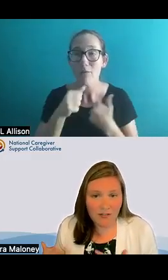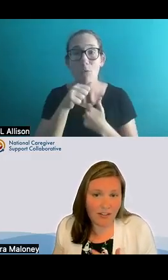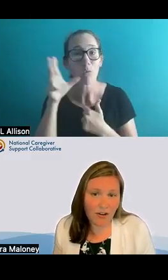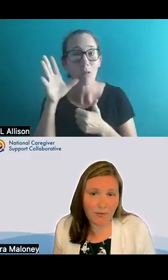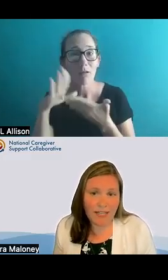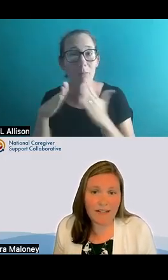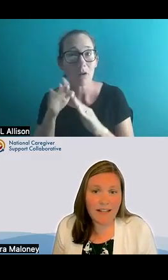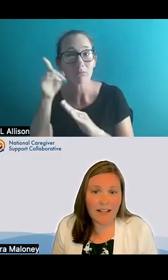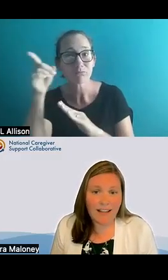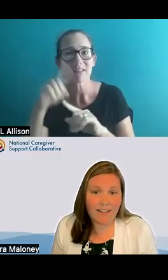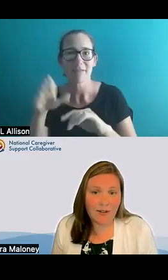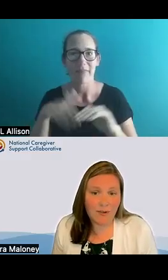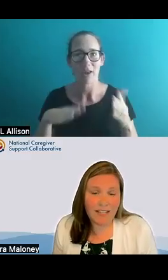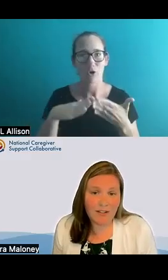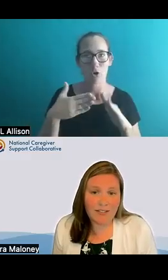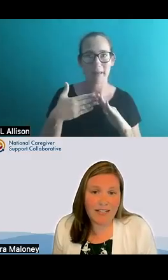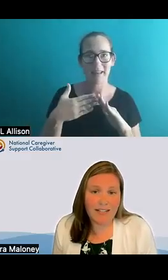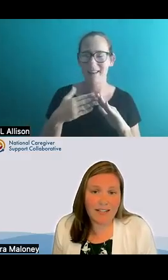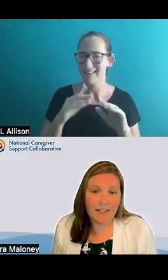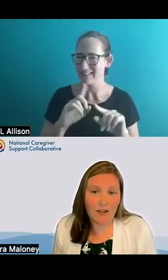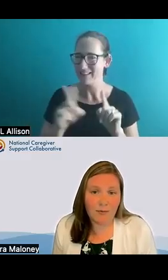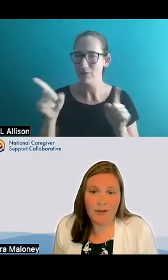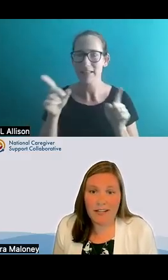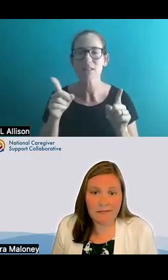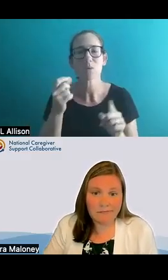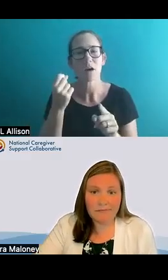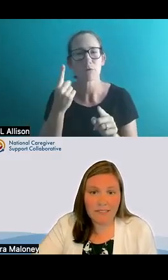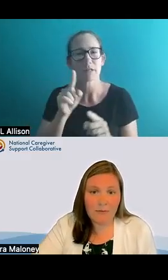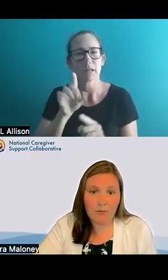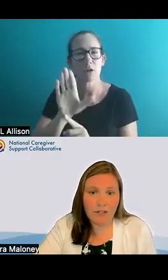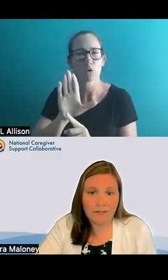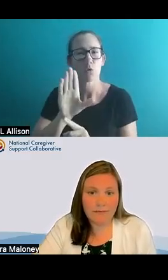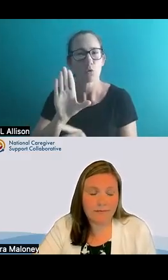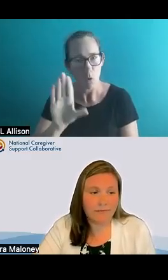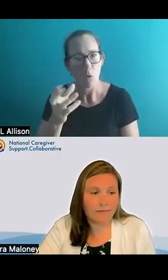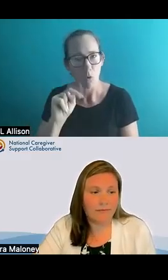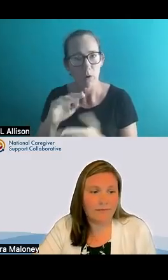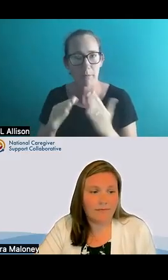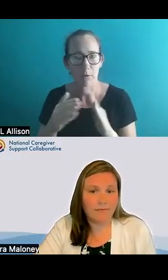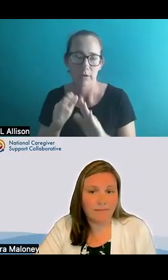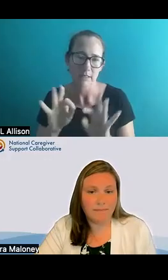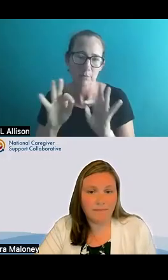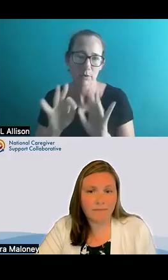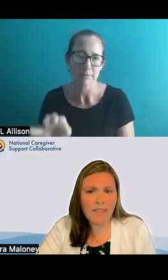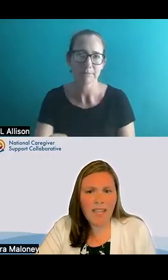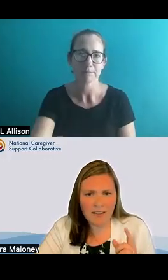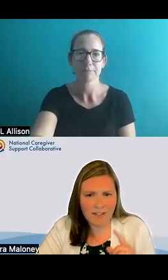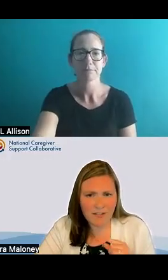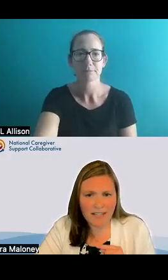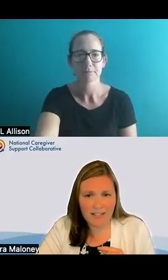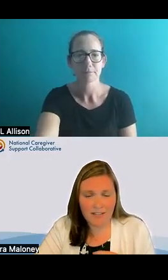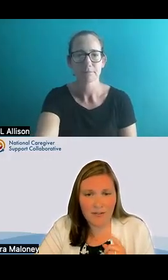than urban. So really understanding your community is important. I'd also like to,